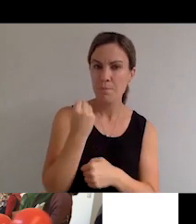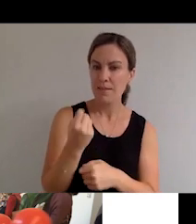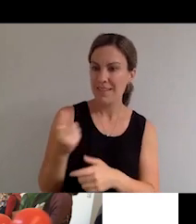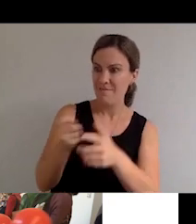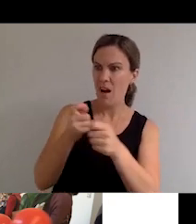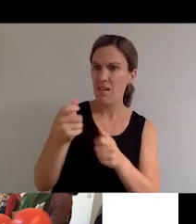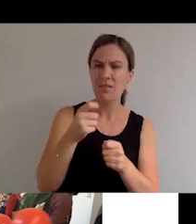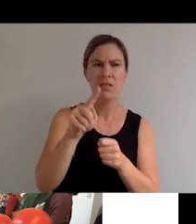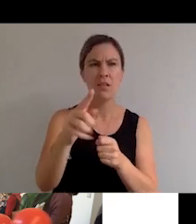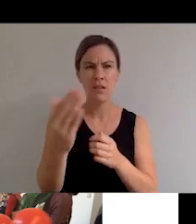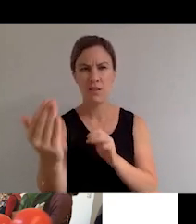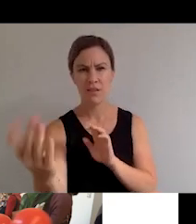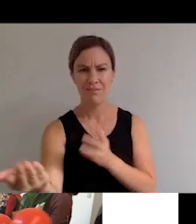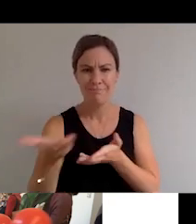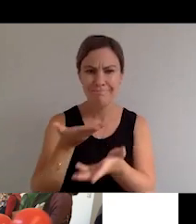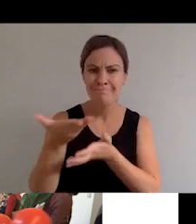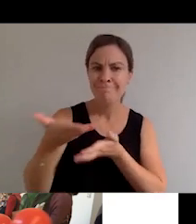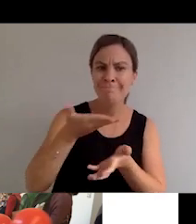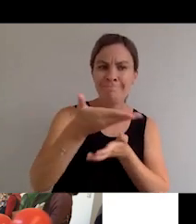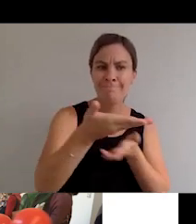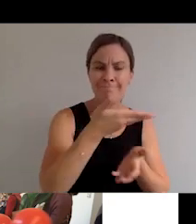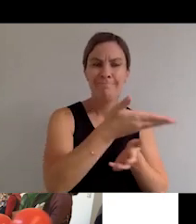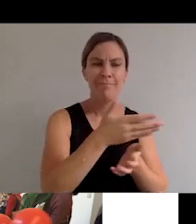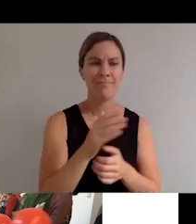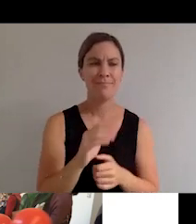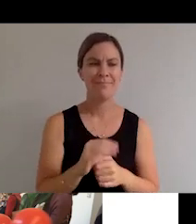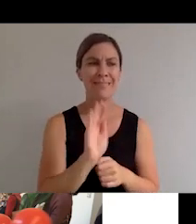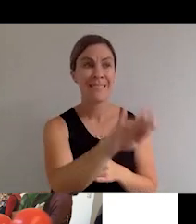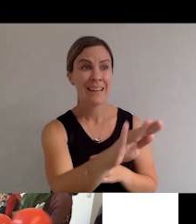practice we are revidzing and reach out and ask for help and guidance